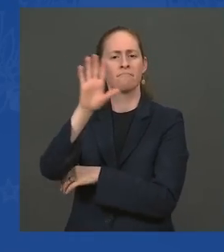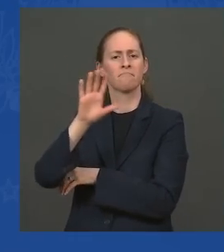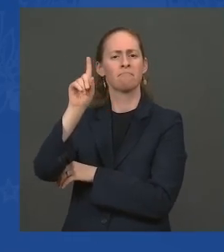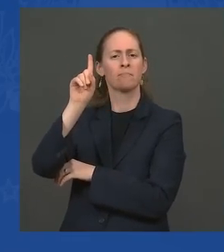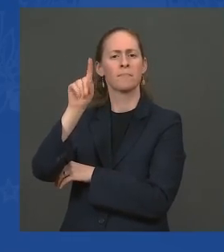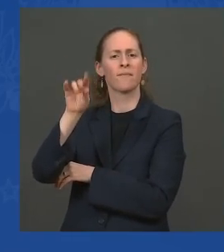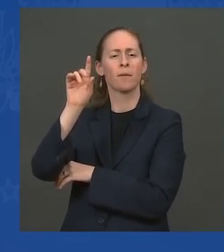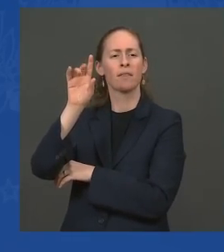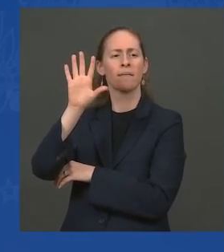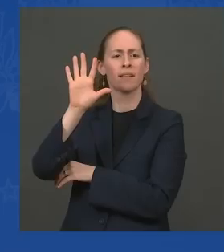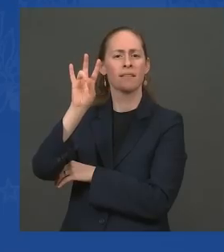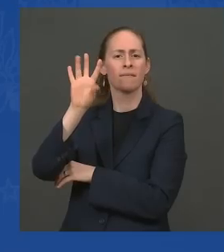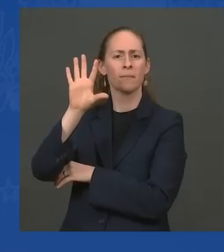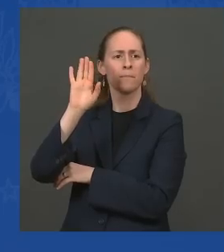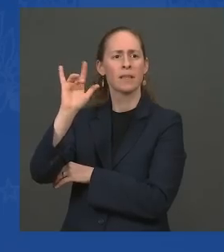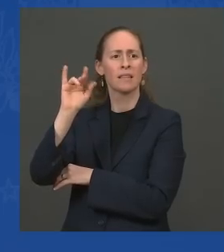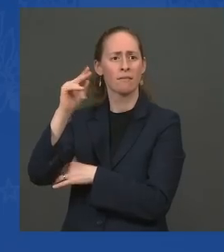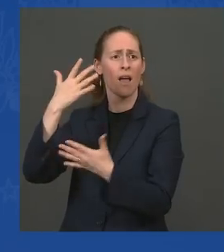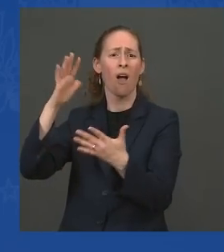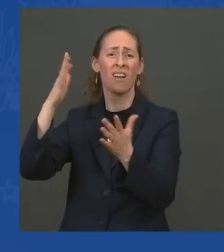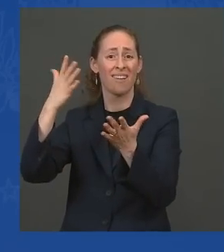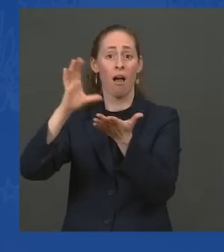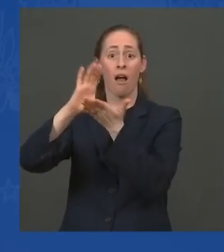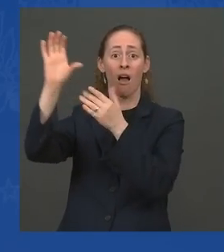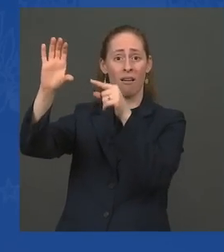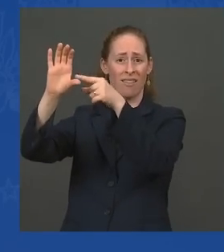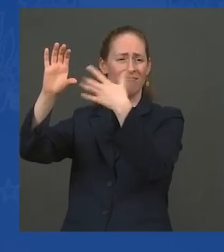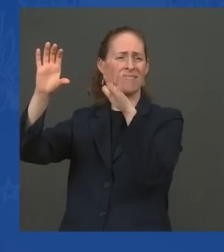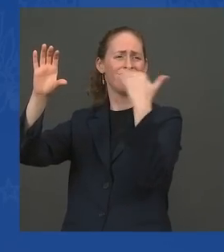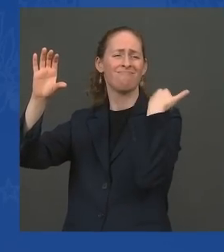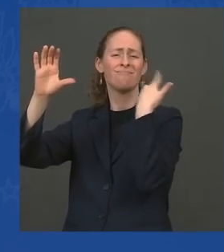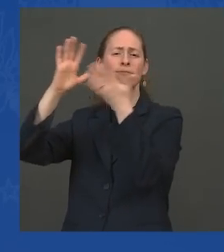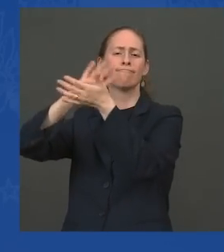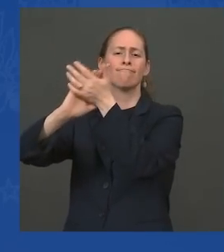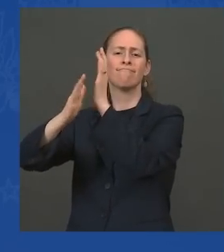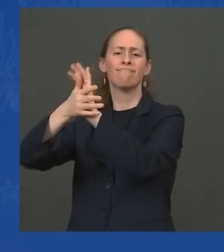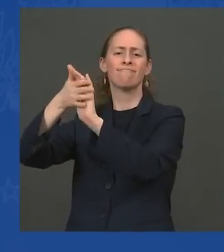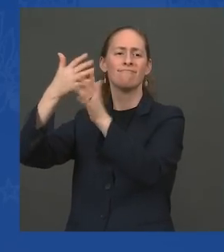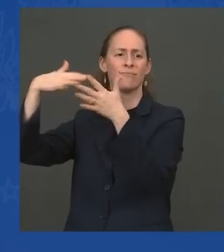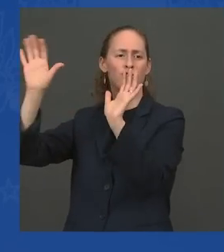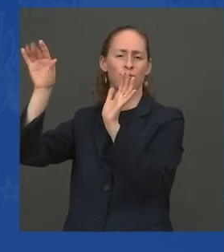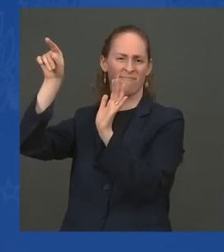It's paid for. Paid for. And folks, from now on,